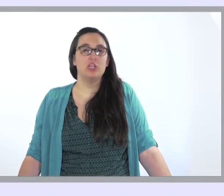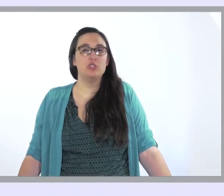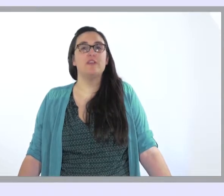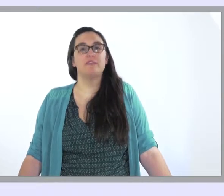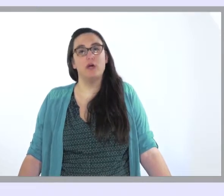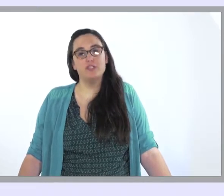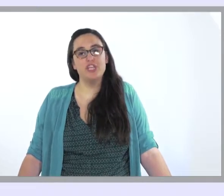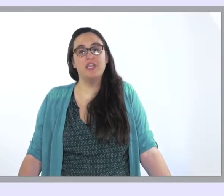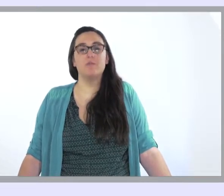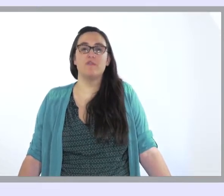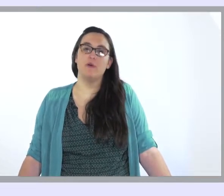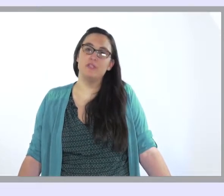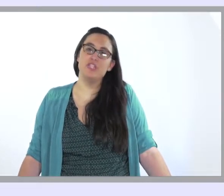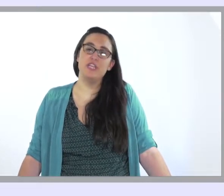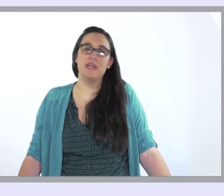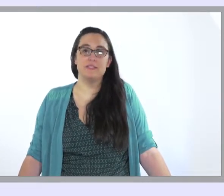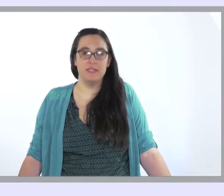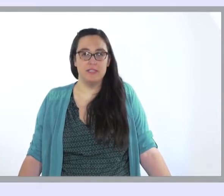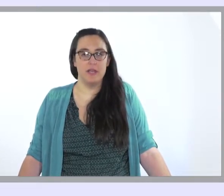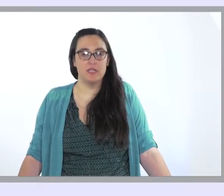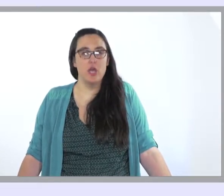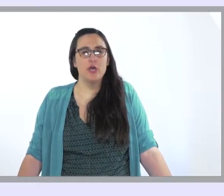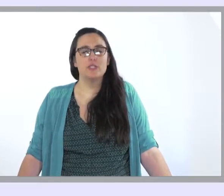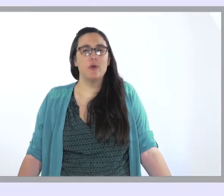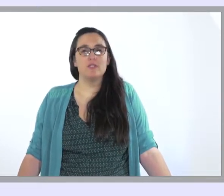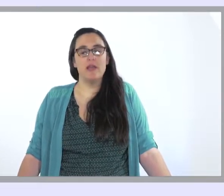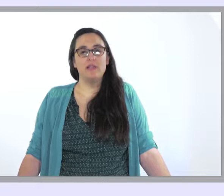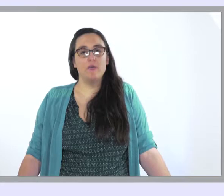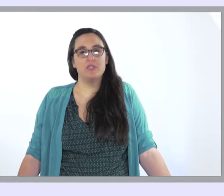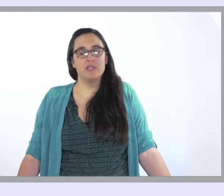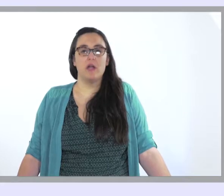including phonology, morphology and syntax. So sign languages